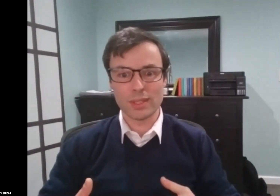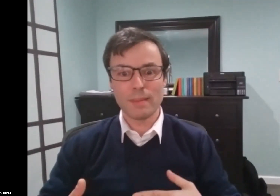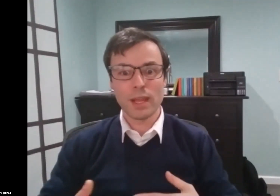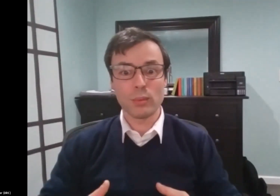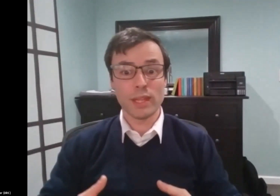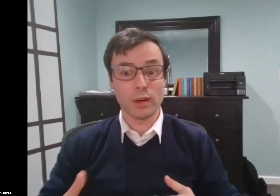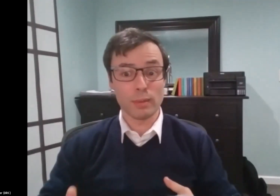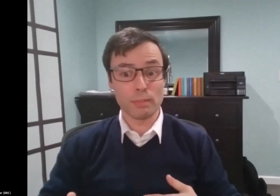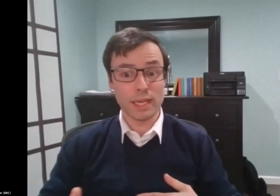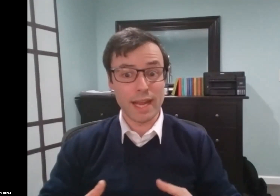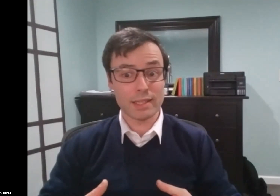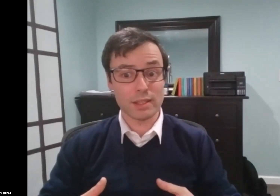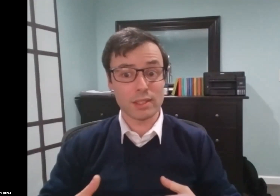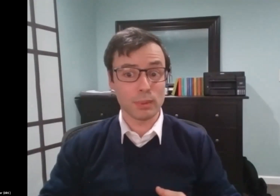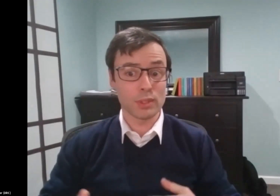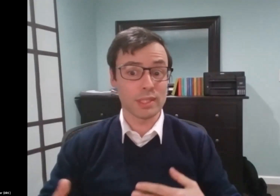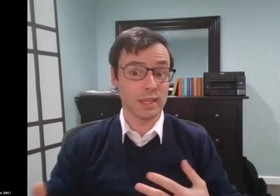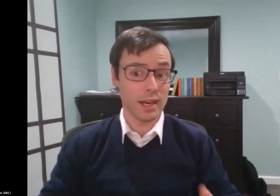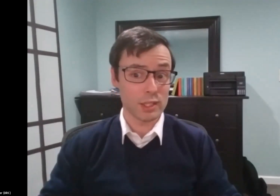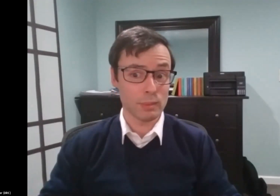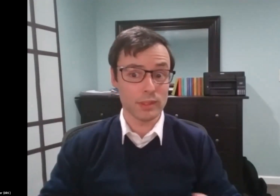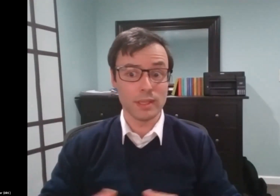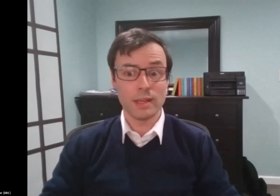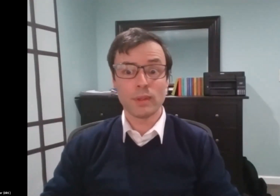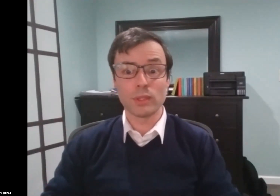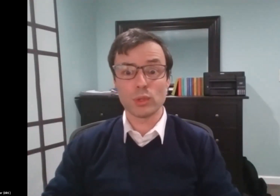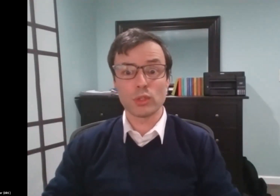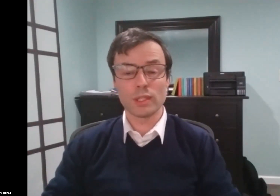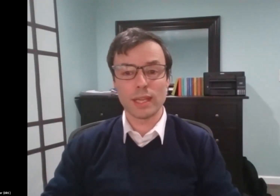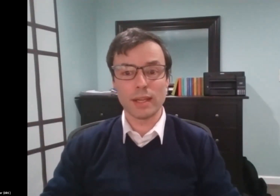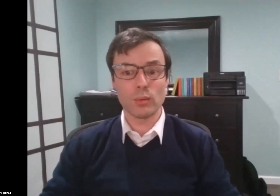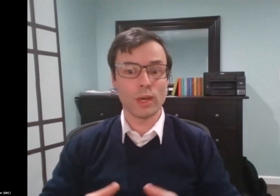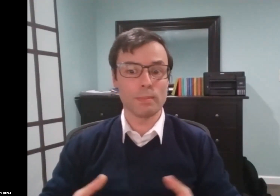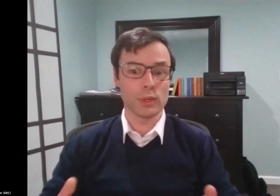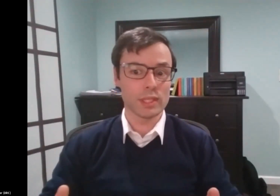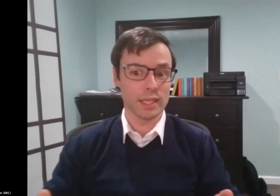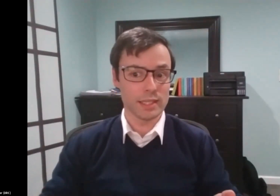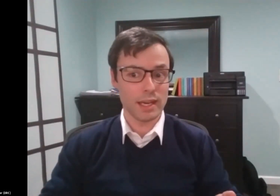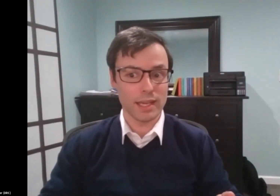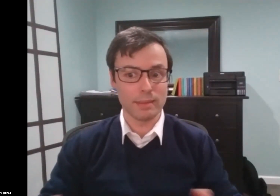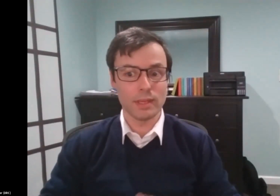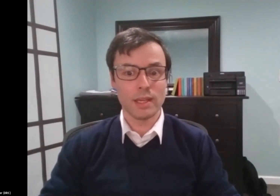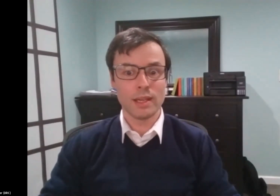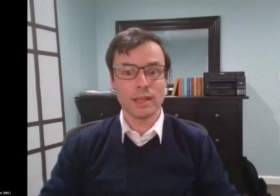there is some things in there that are okay probably around the obligations of supporters and visitors when they are